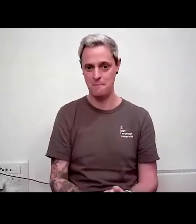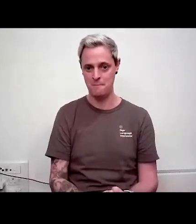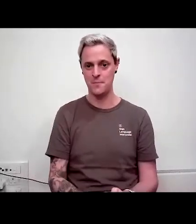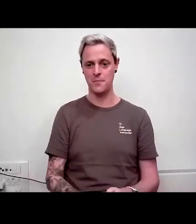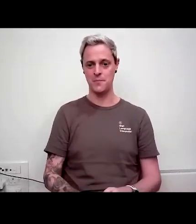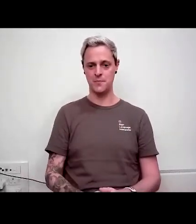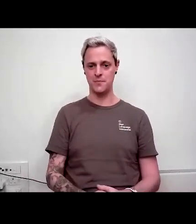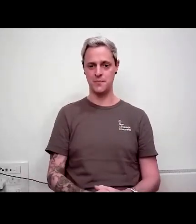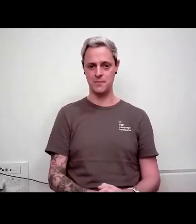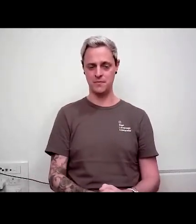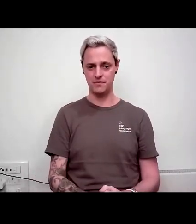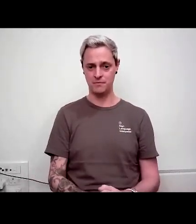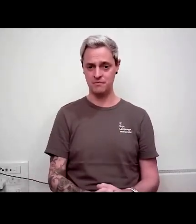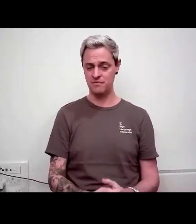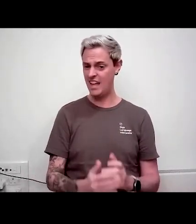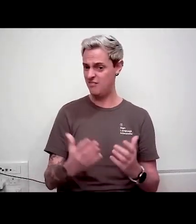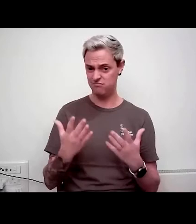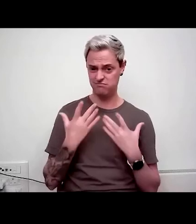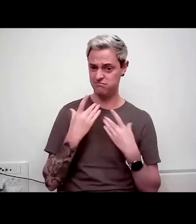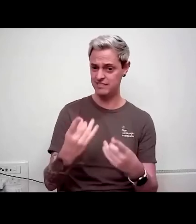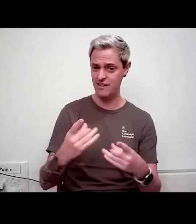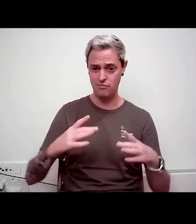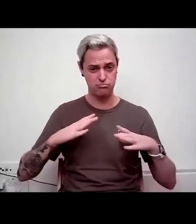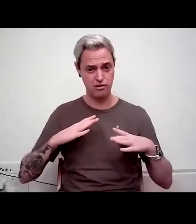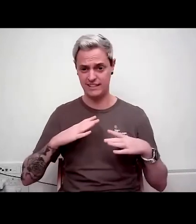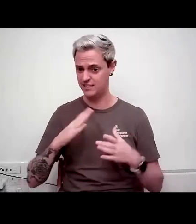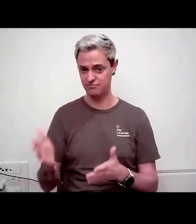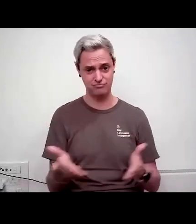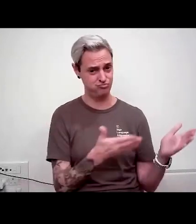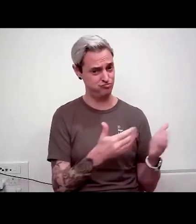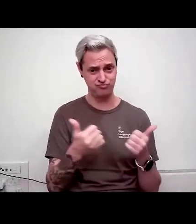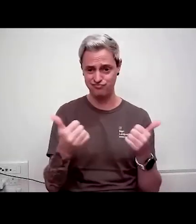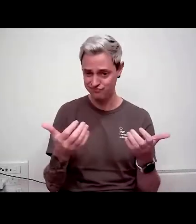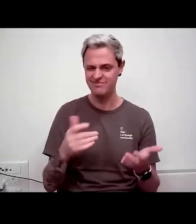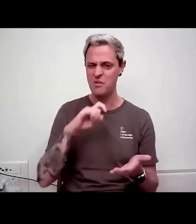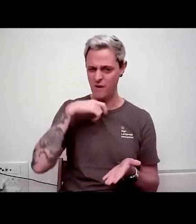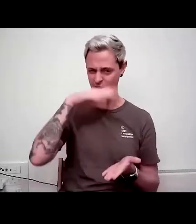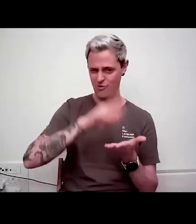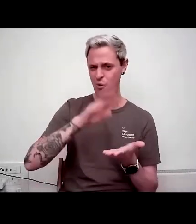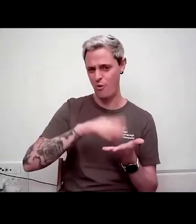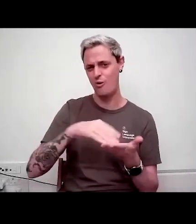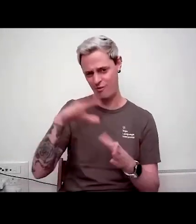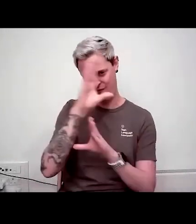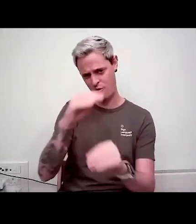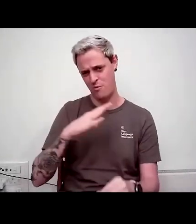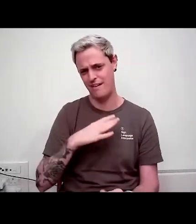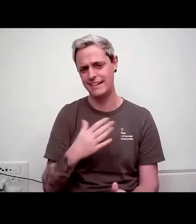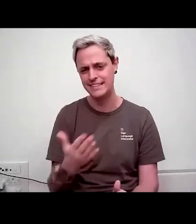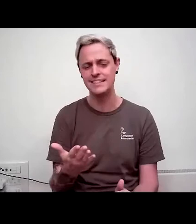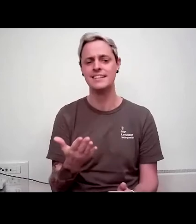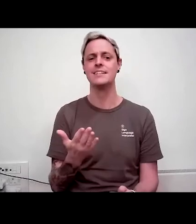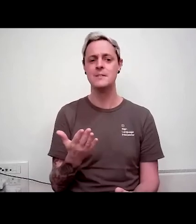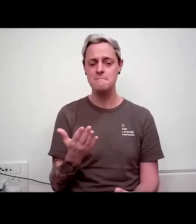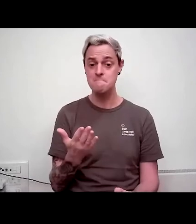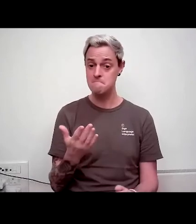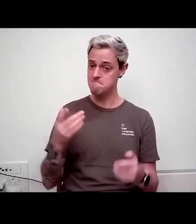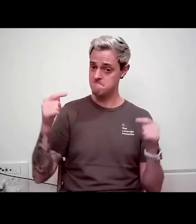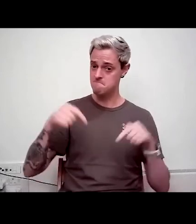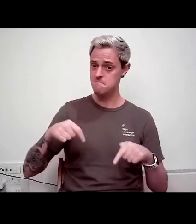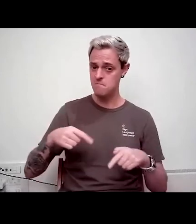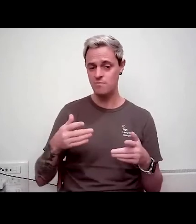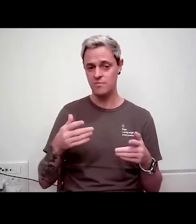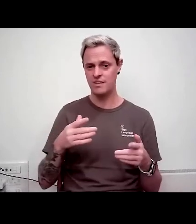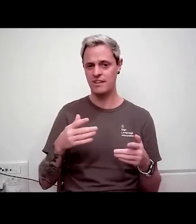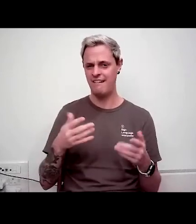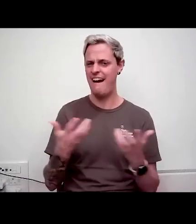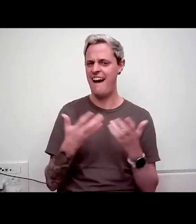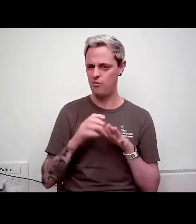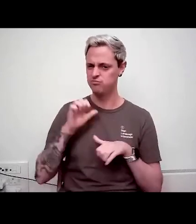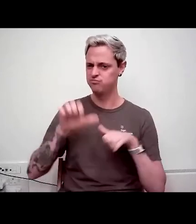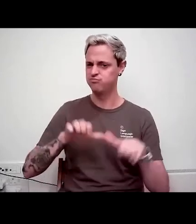Do you take breaks, as you need to. The sessions are being recorded, as I said, and this session will run in the following format.